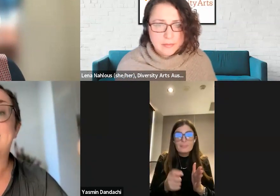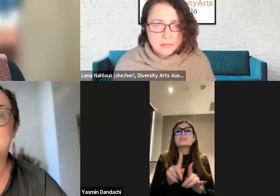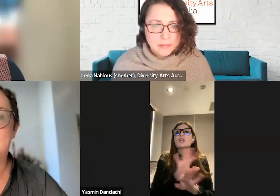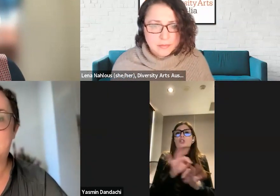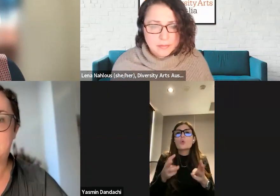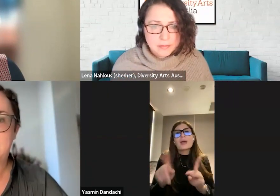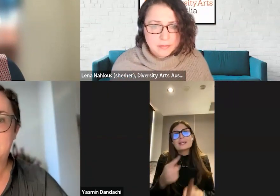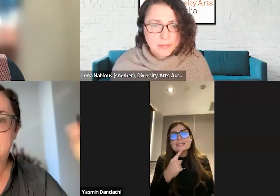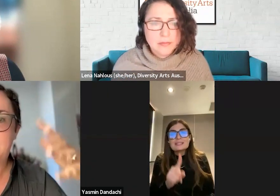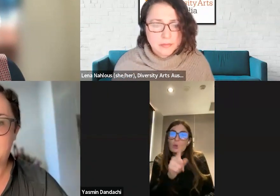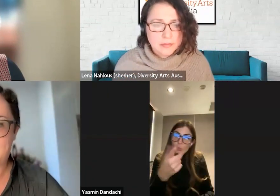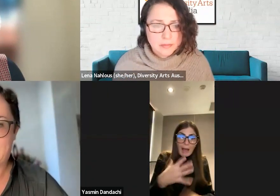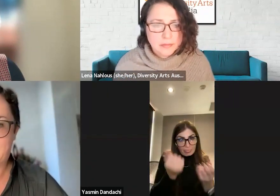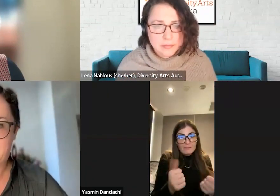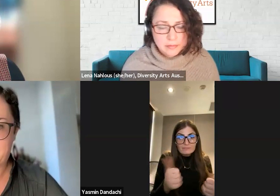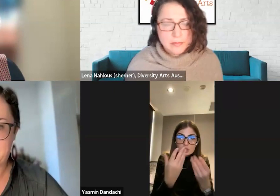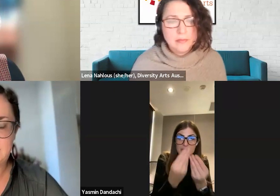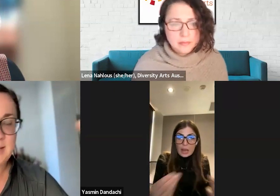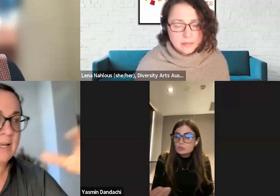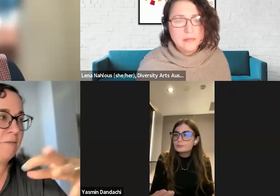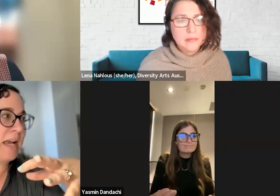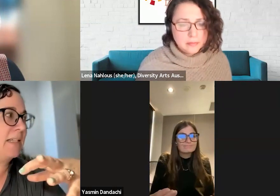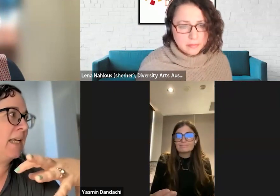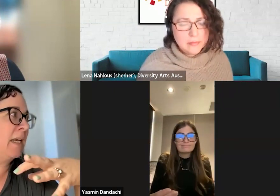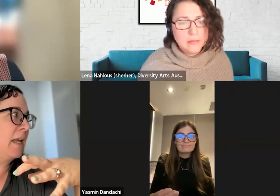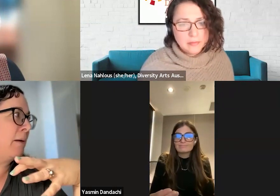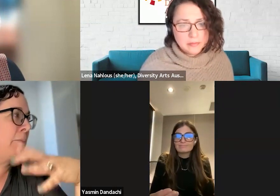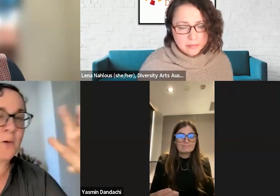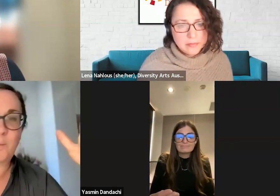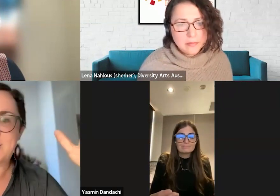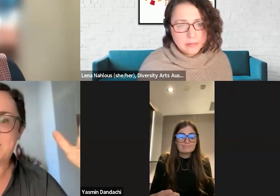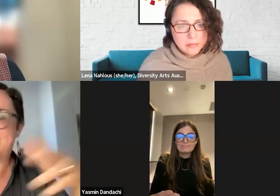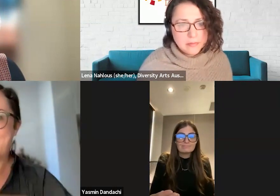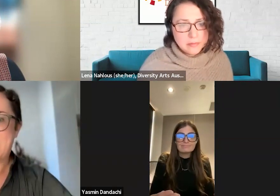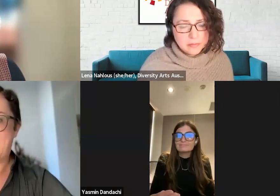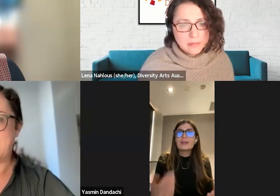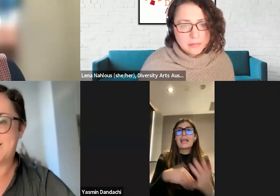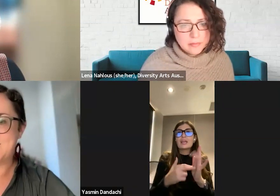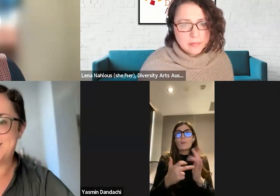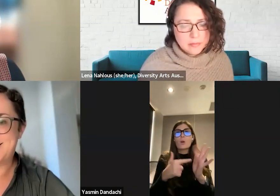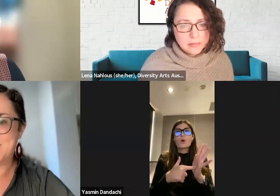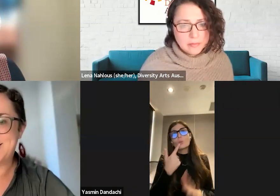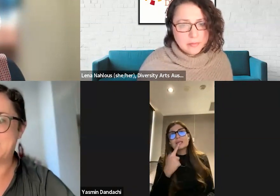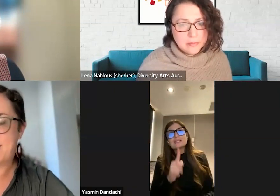the solution to all of our problems. In fact, in a model where we just say, OK, we're going to address inequities by starting to